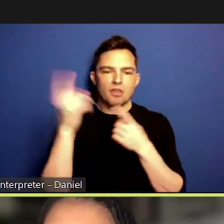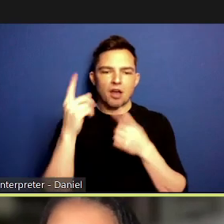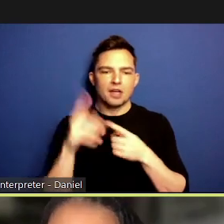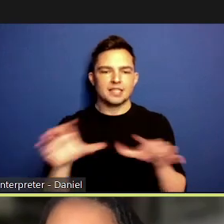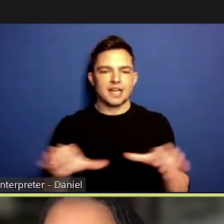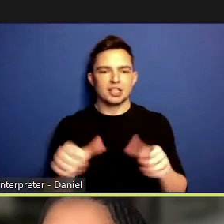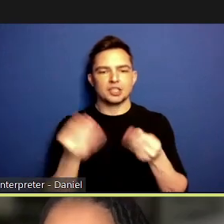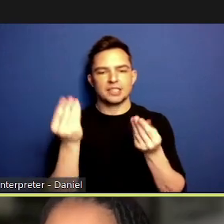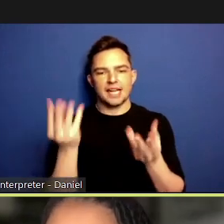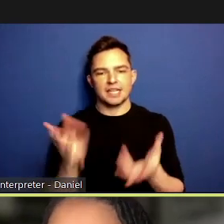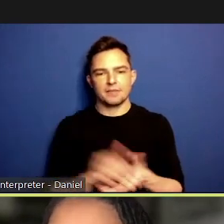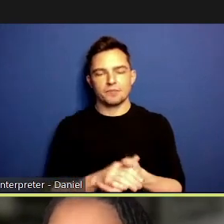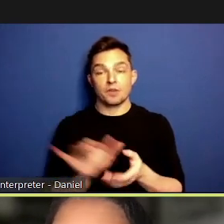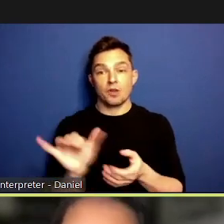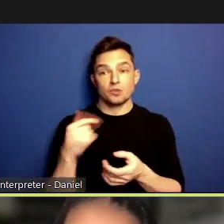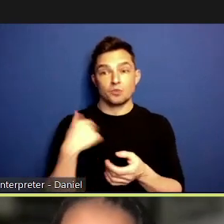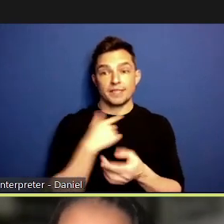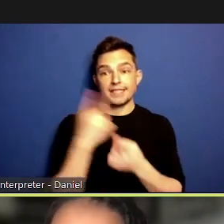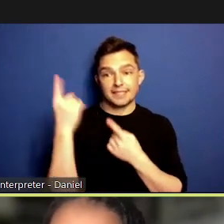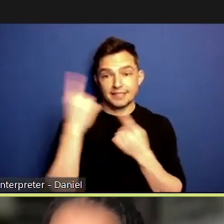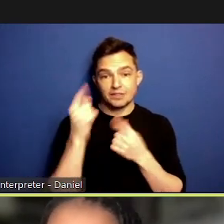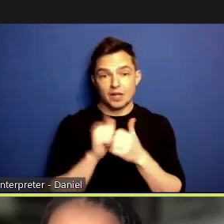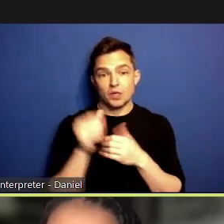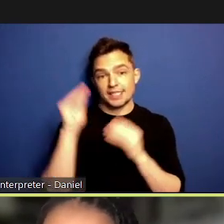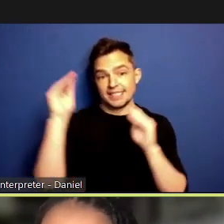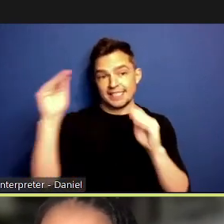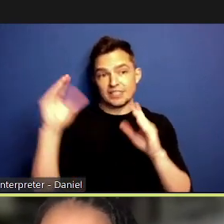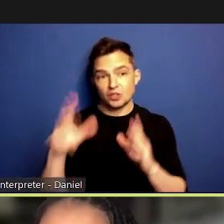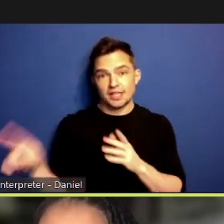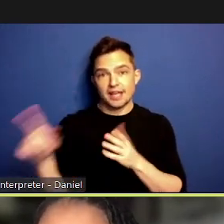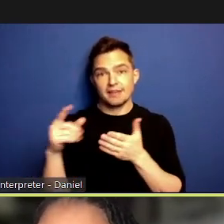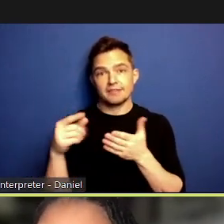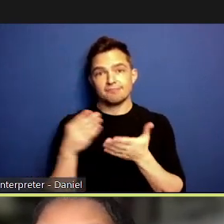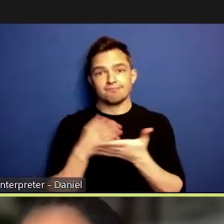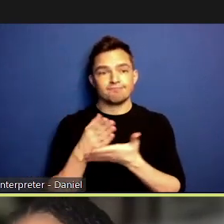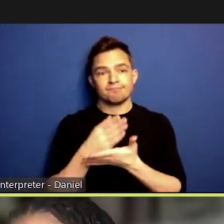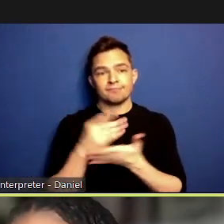to consider how teachers internalize these dominant narratives in the ways that rationalize